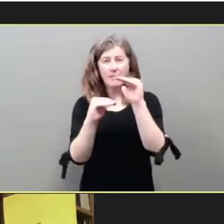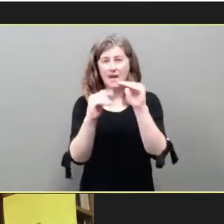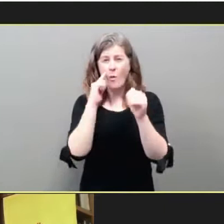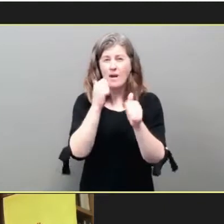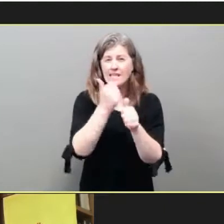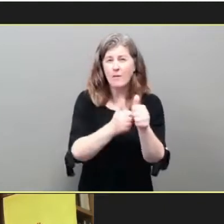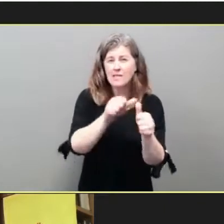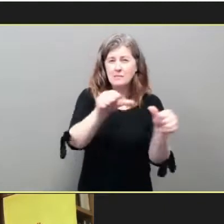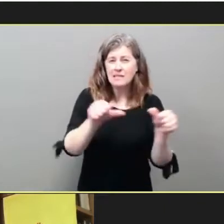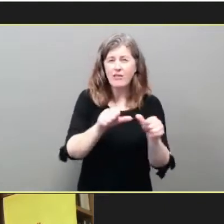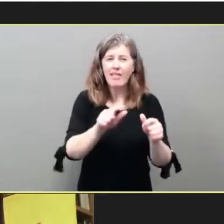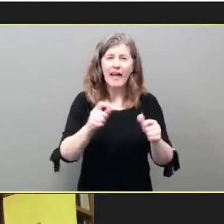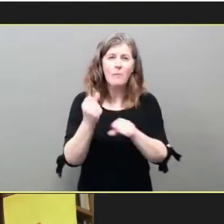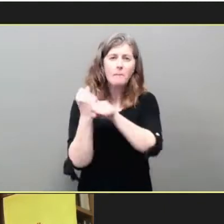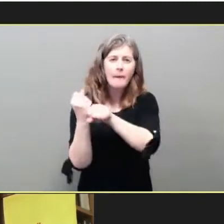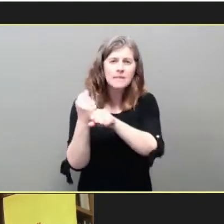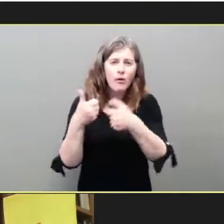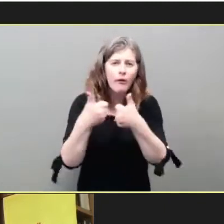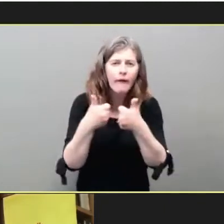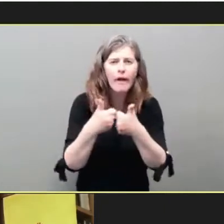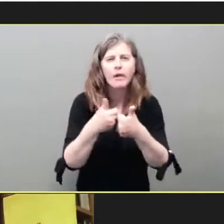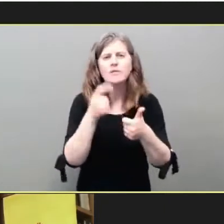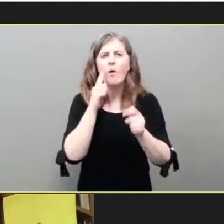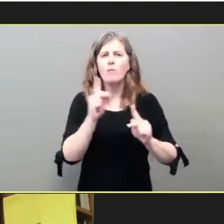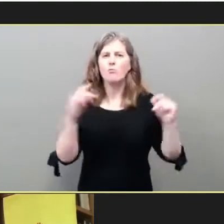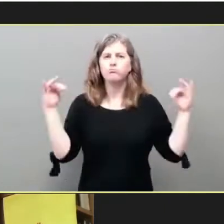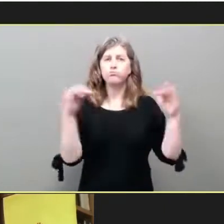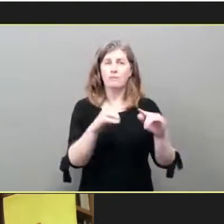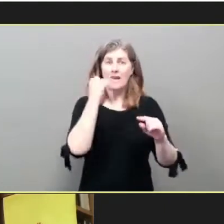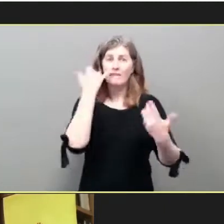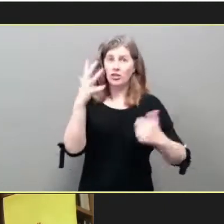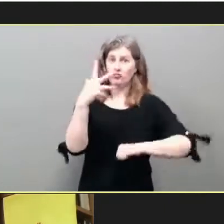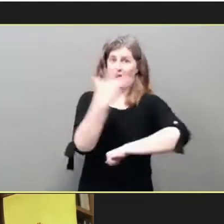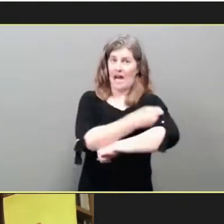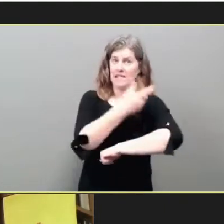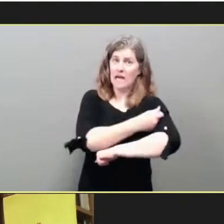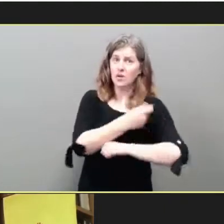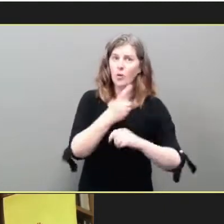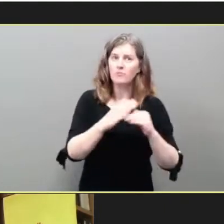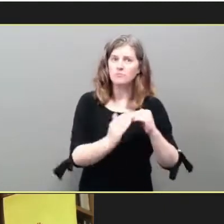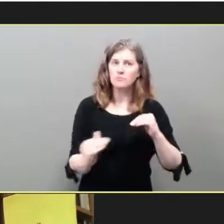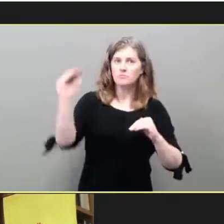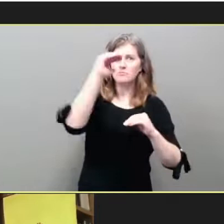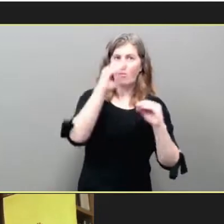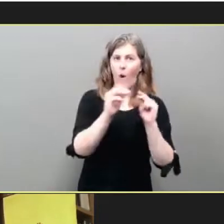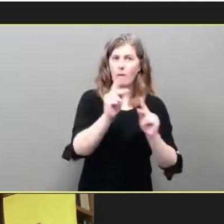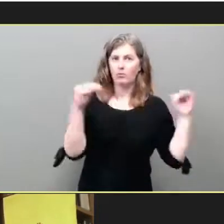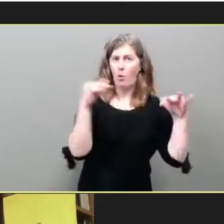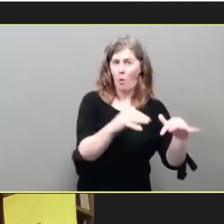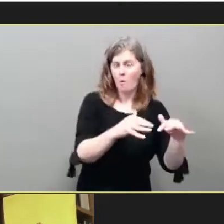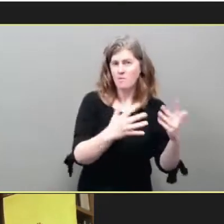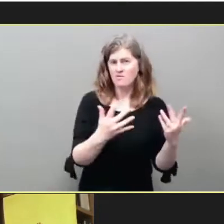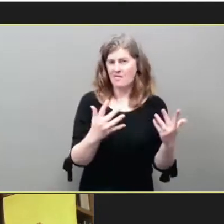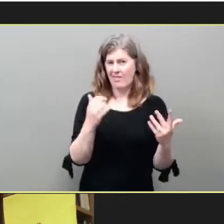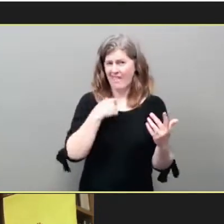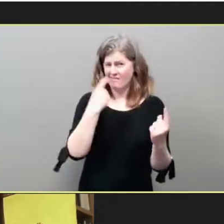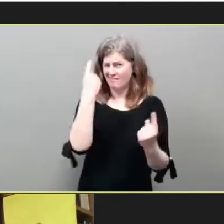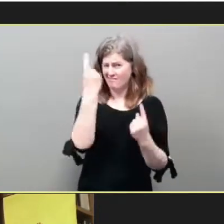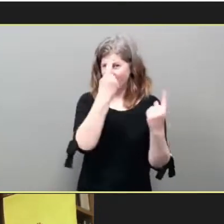events like baseball games for folks who are vaccinated. So having vaccinated only section. Um, is this something that school would consider